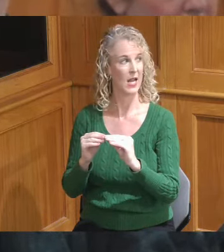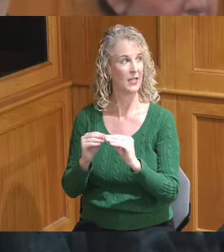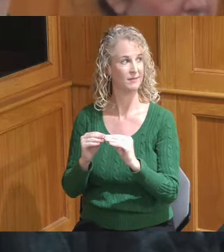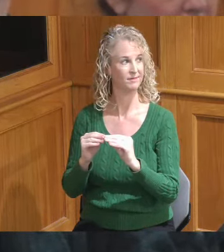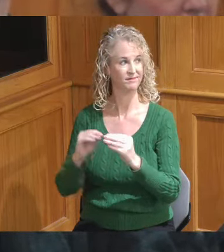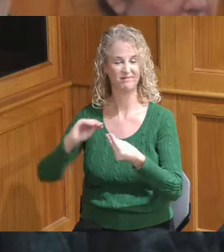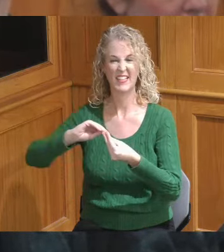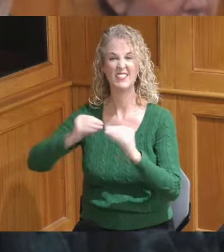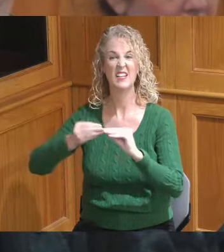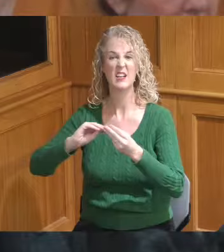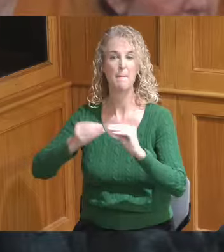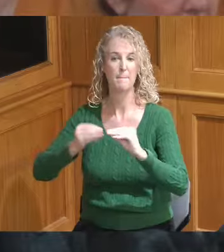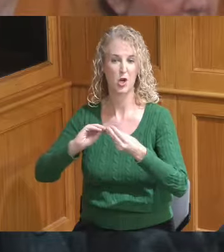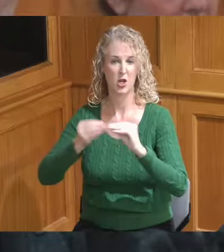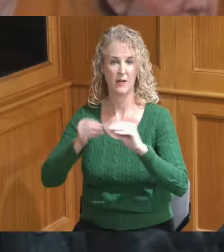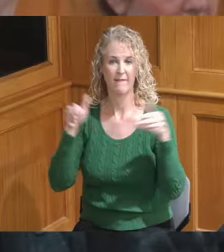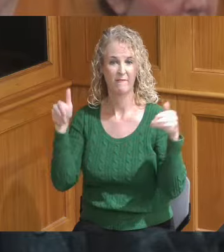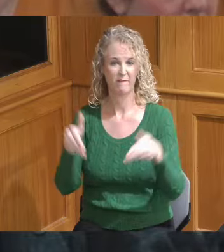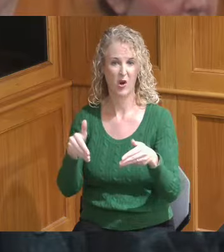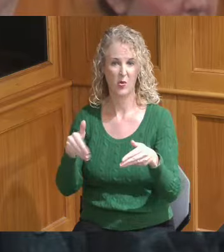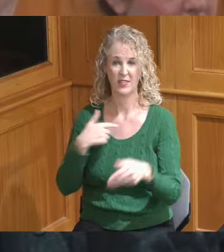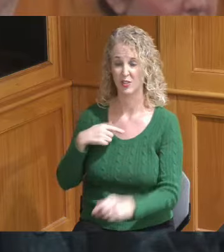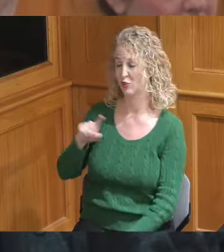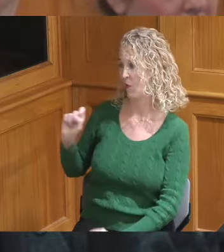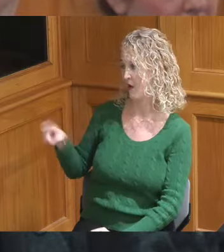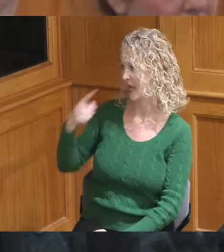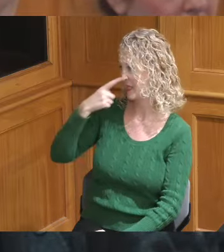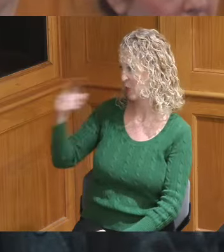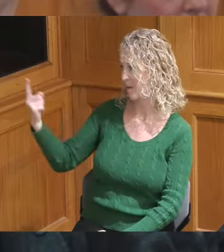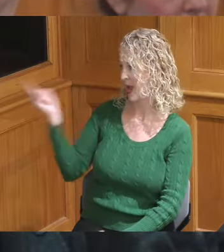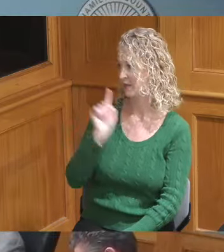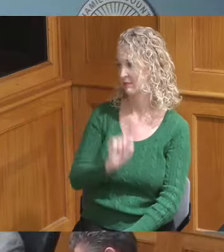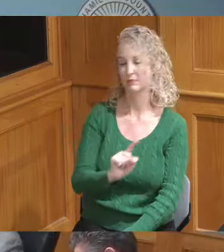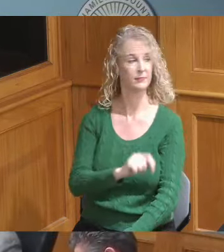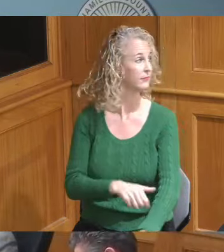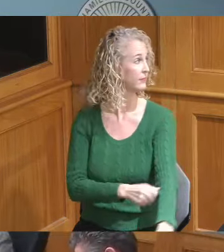the implementation of our CIP. So I'm going to ask him to come up and respond to Thank you.